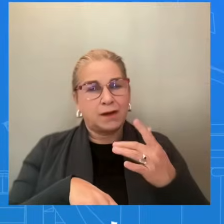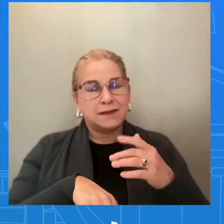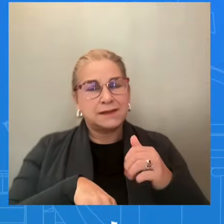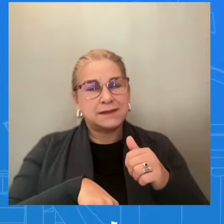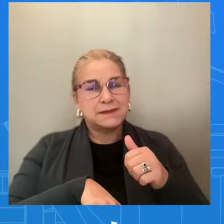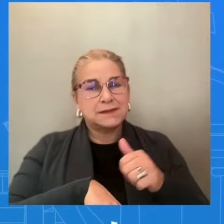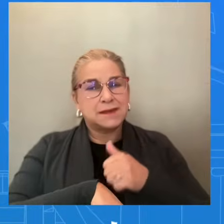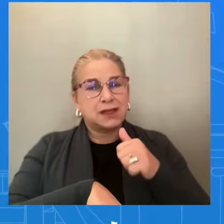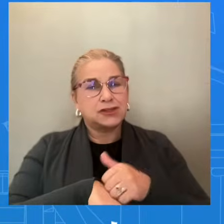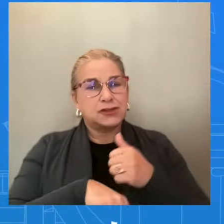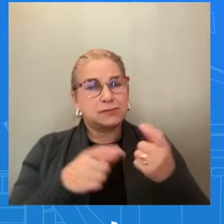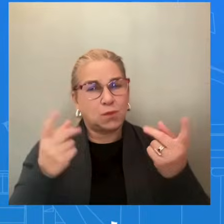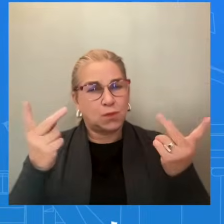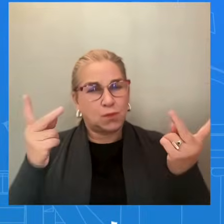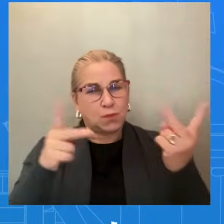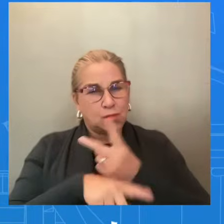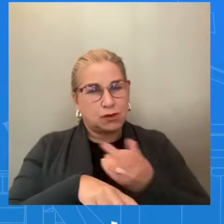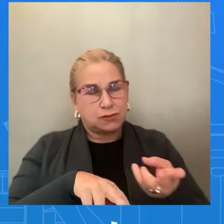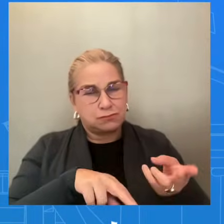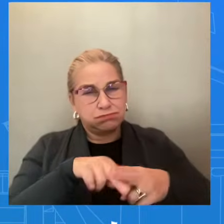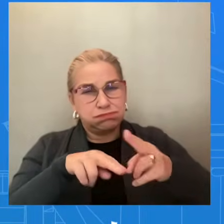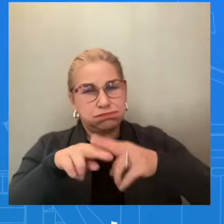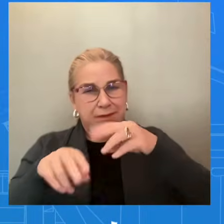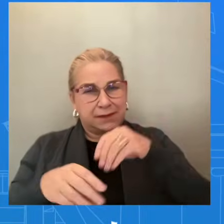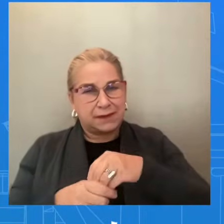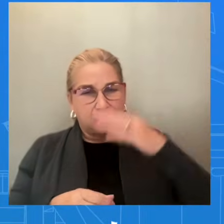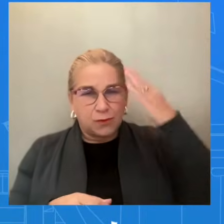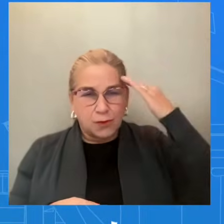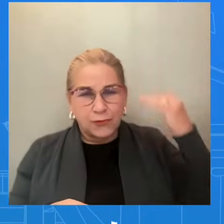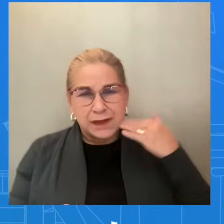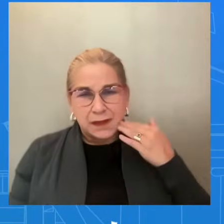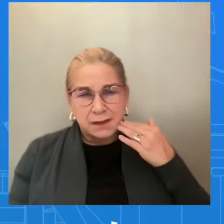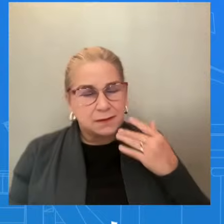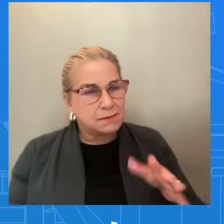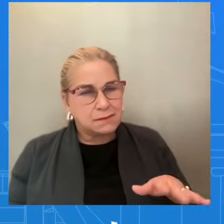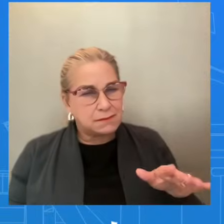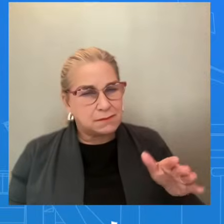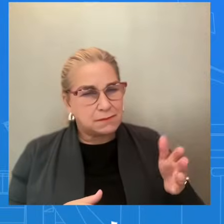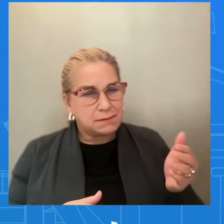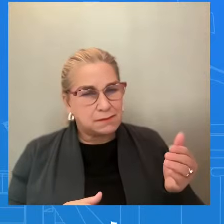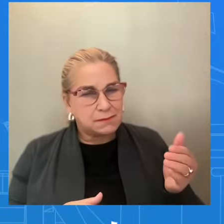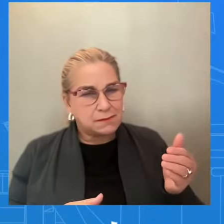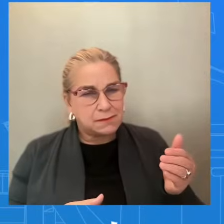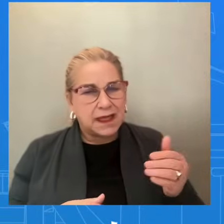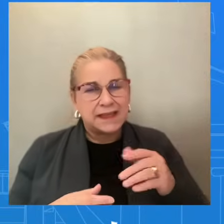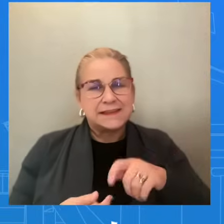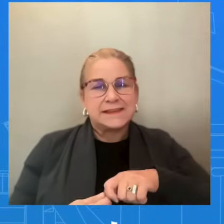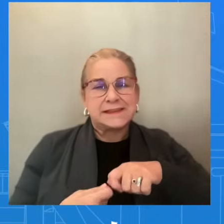The Press: The Korea -- the peninsula -- Korea, the tension growing over there -- Ms. Jean-Pierre: I mean, look -- The Press: -- is the White House concerned about it?